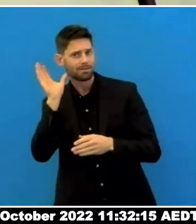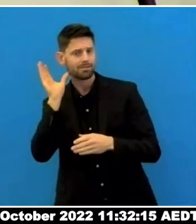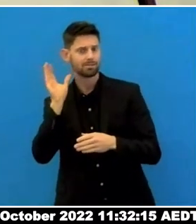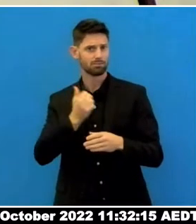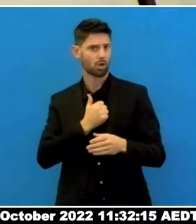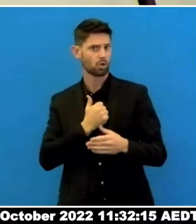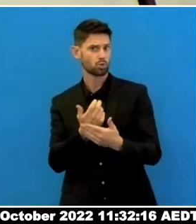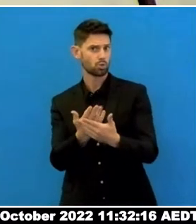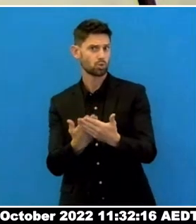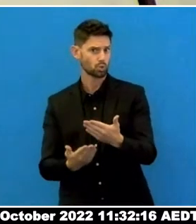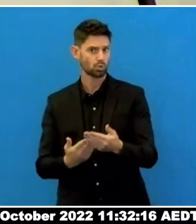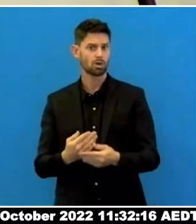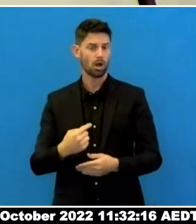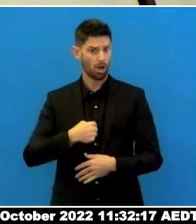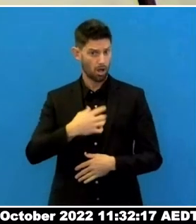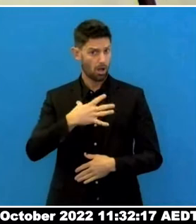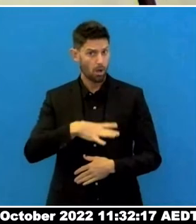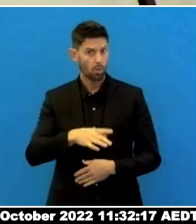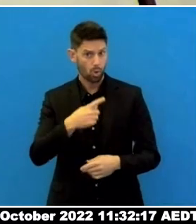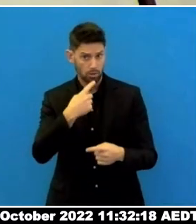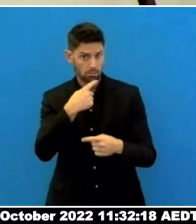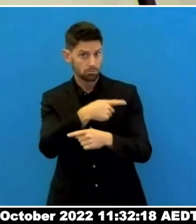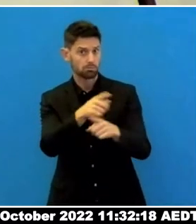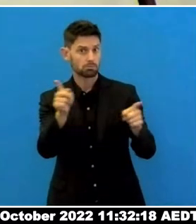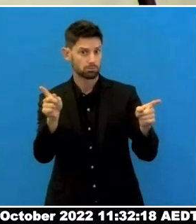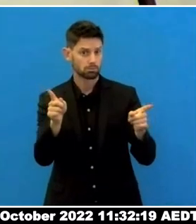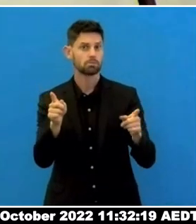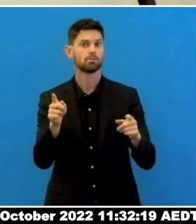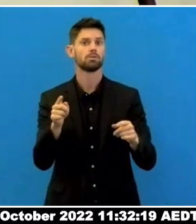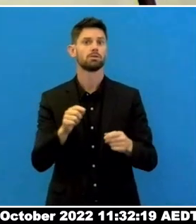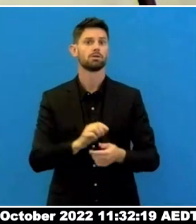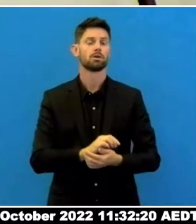I would like to tell you guys, as you have heard about my journey,